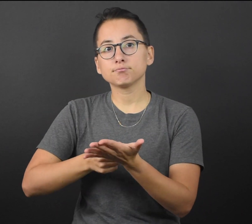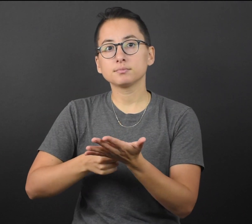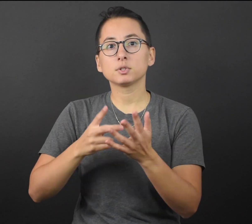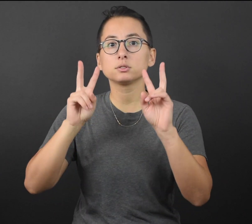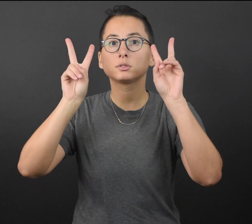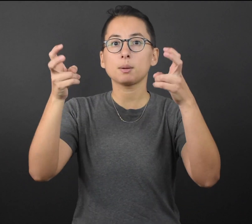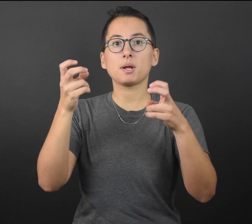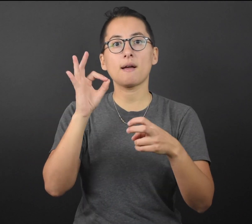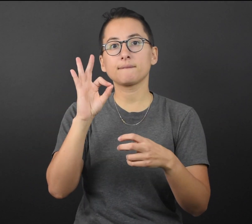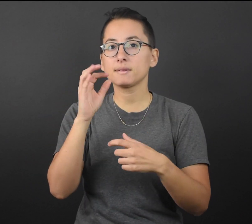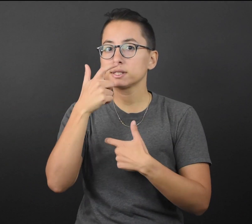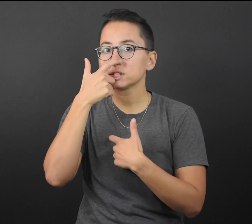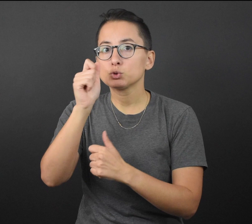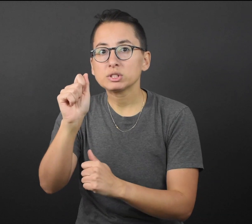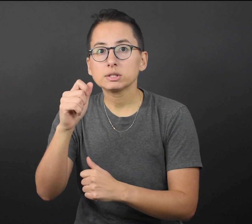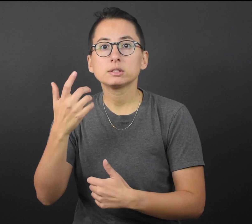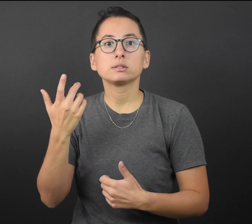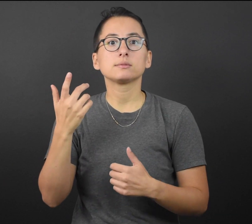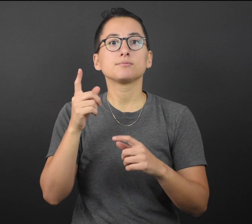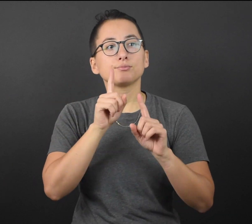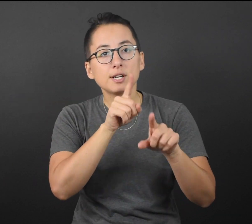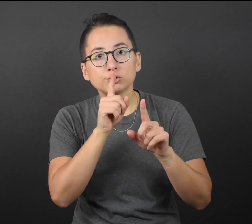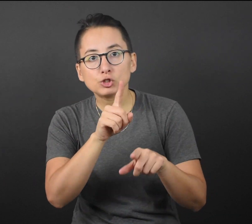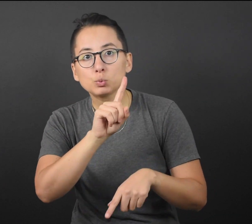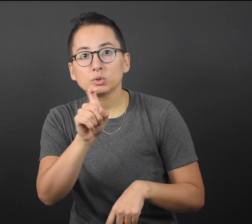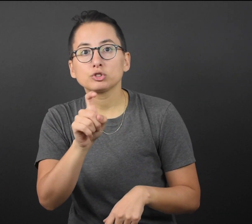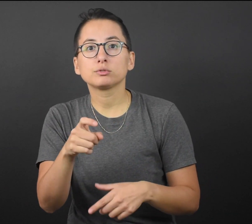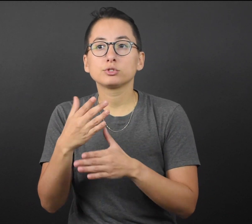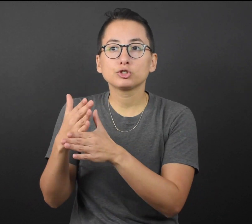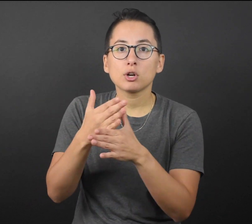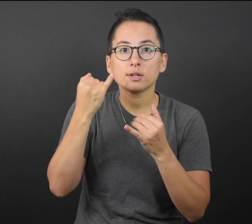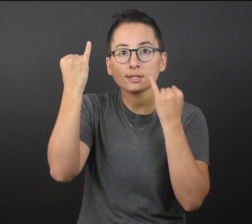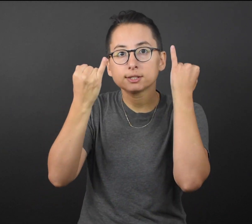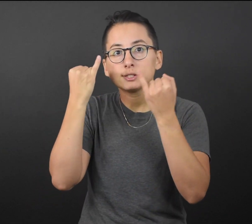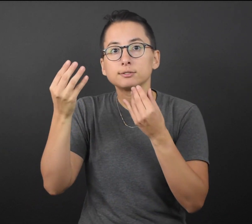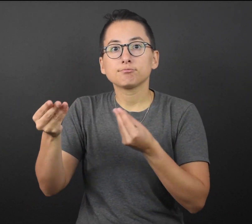is an hour-long conversation where DNR leadership can discuss a topic of interest,